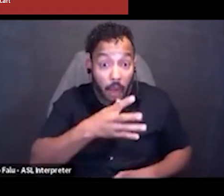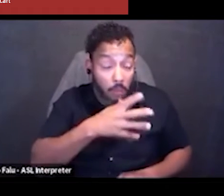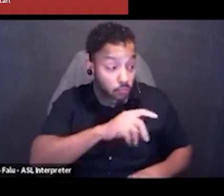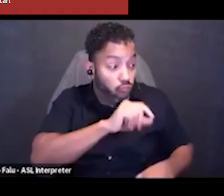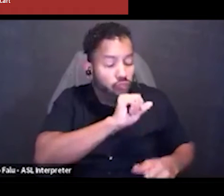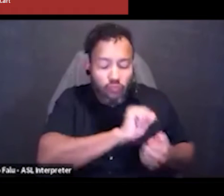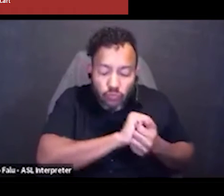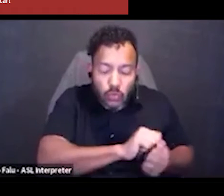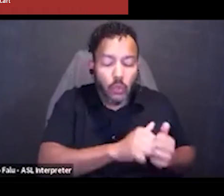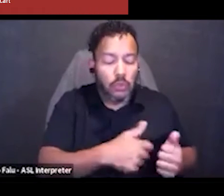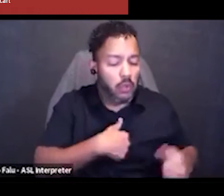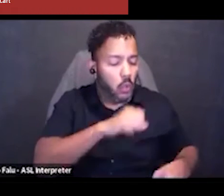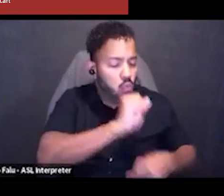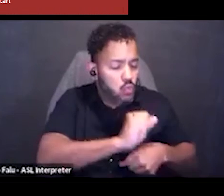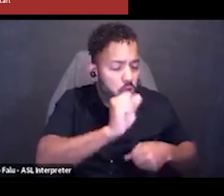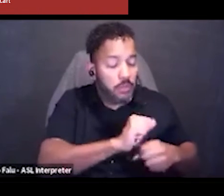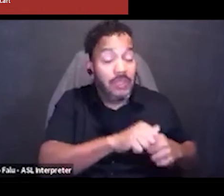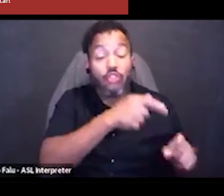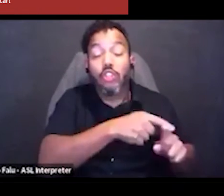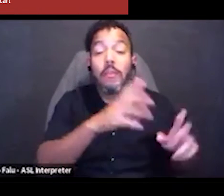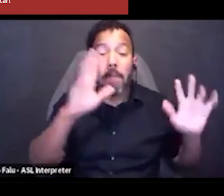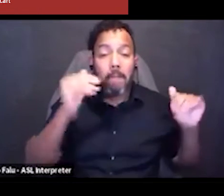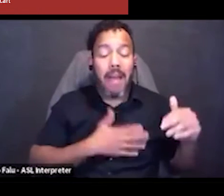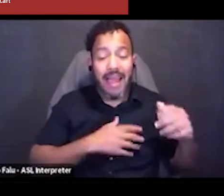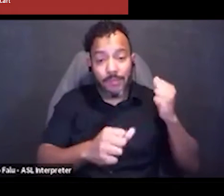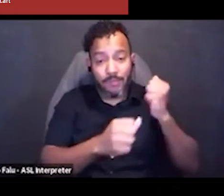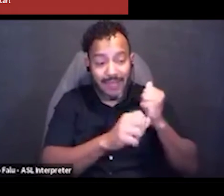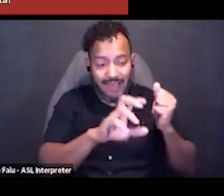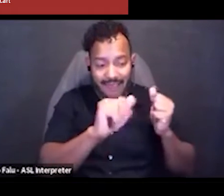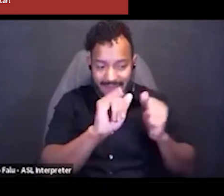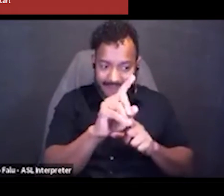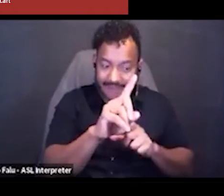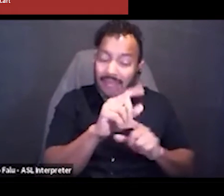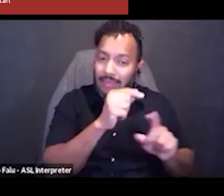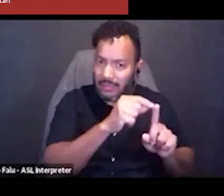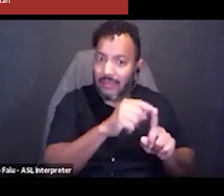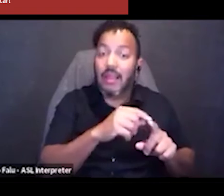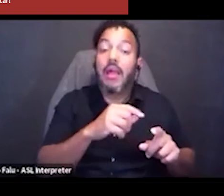my aide so I know that I am safe in my home.